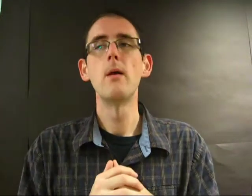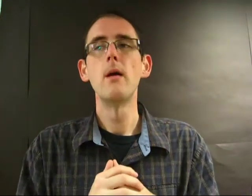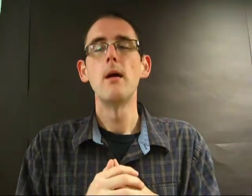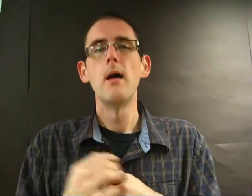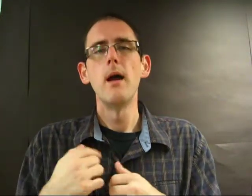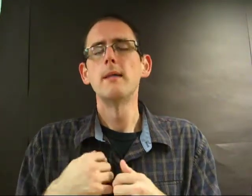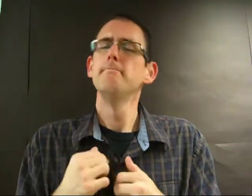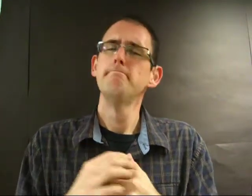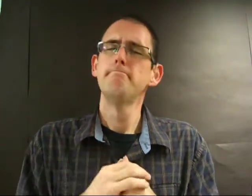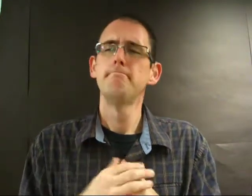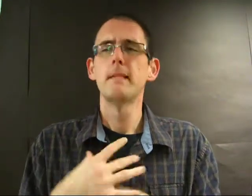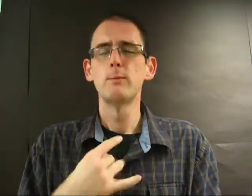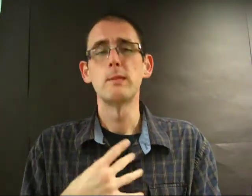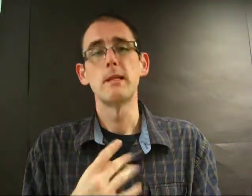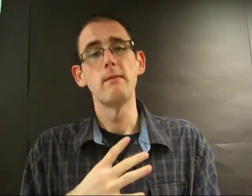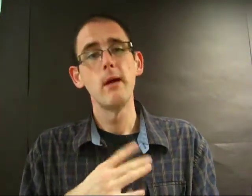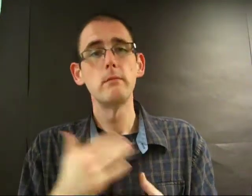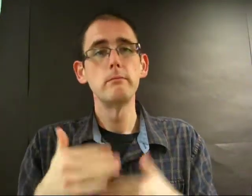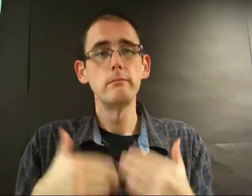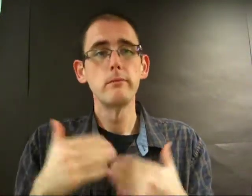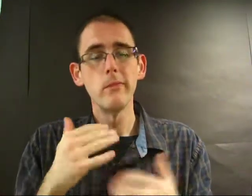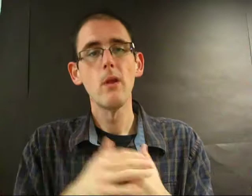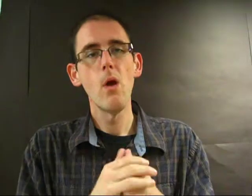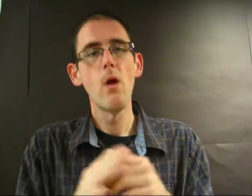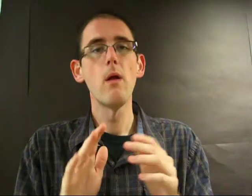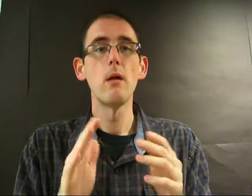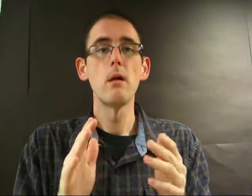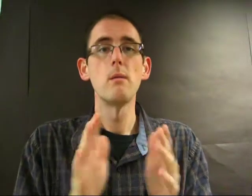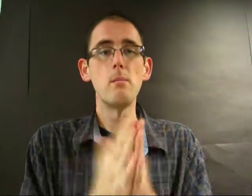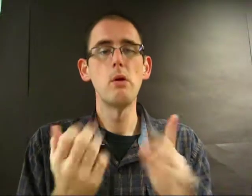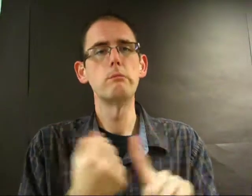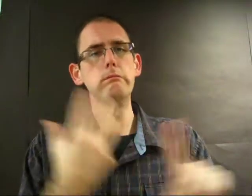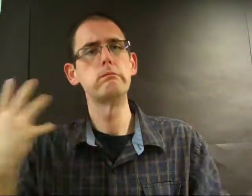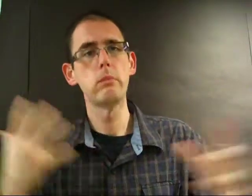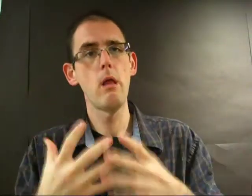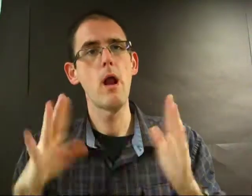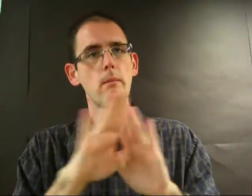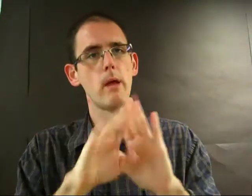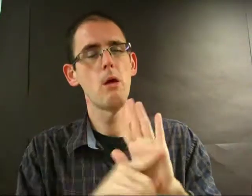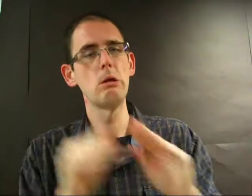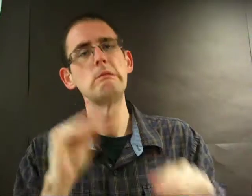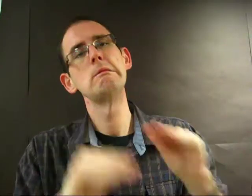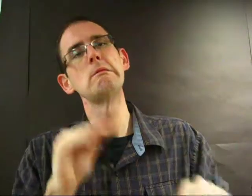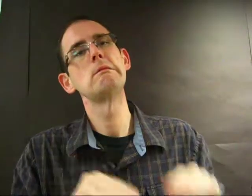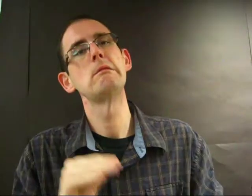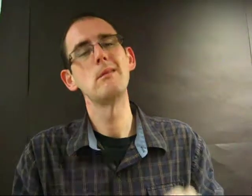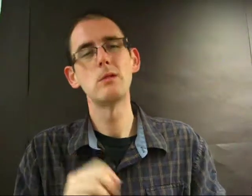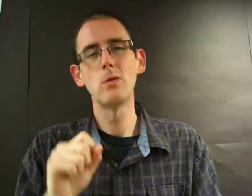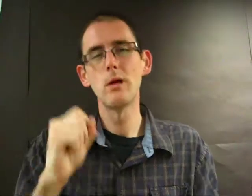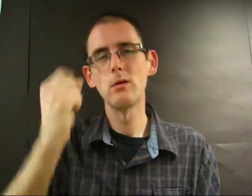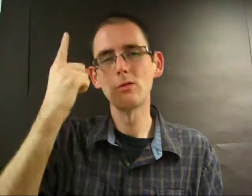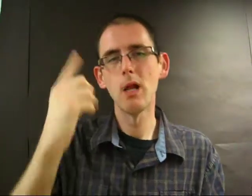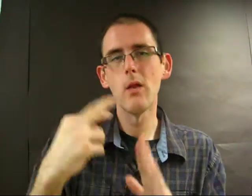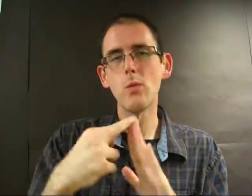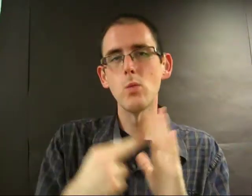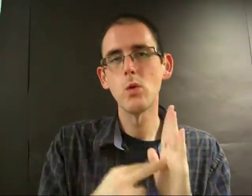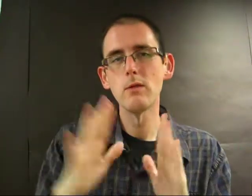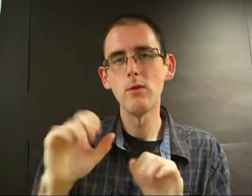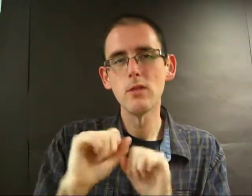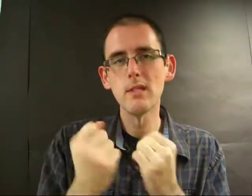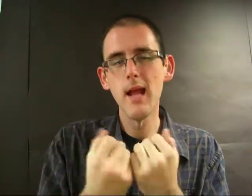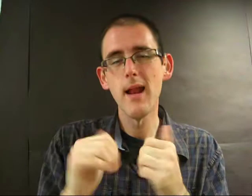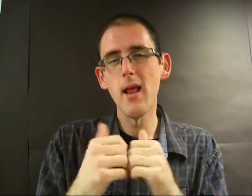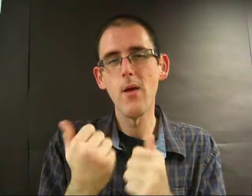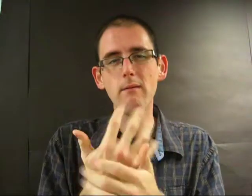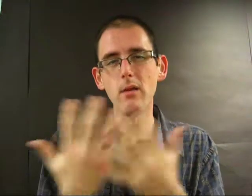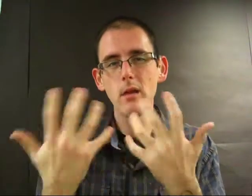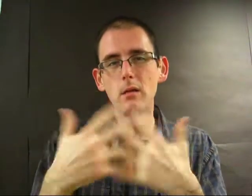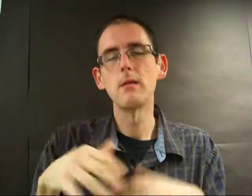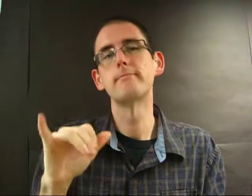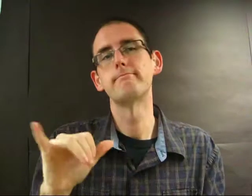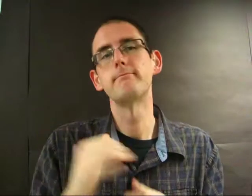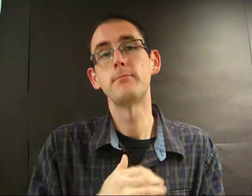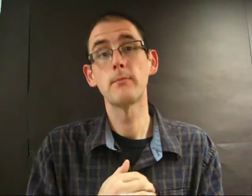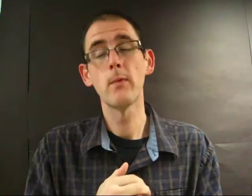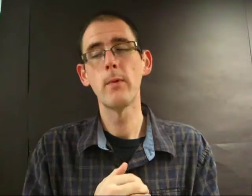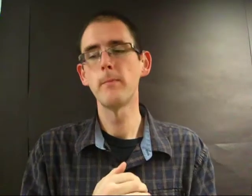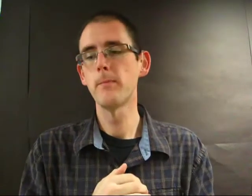An interesting point, I thought, and continued reading. The book packs in a lot of background to explain the rules of this society.